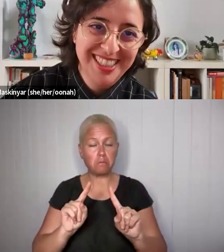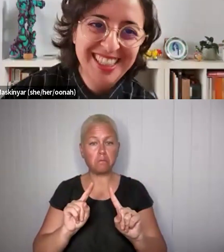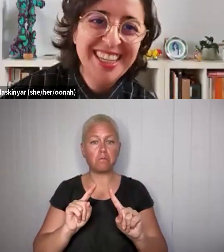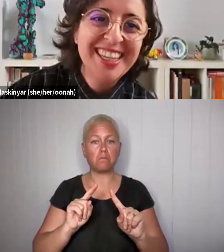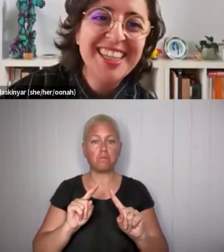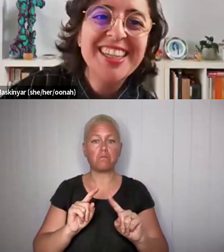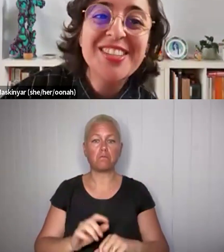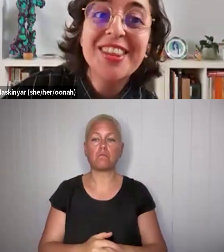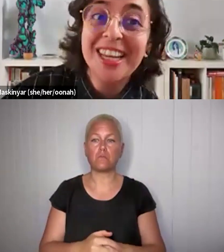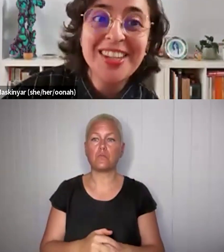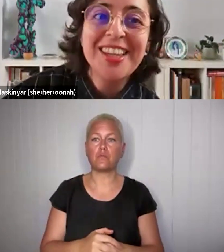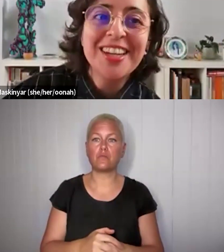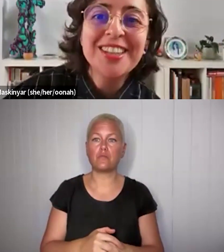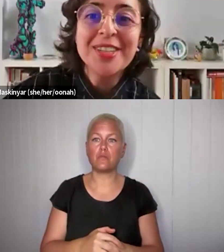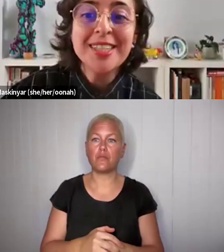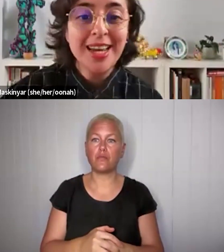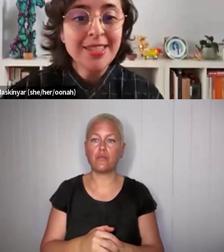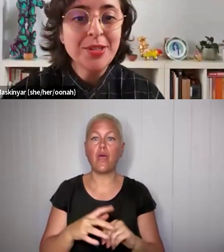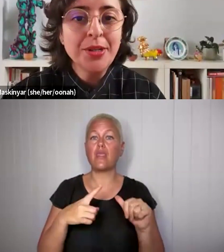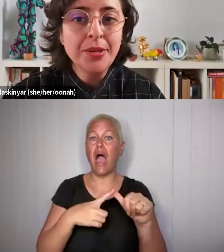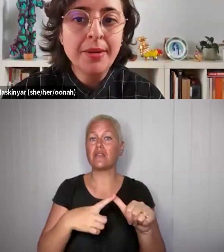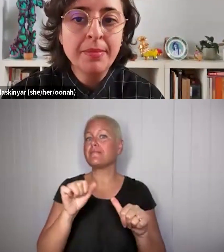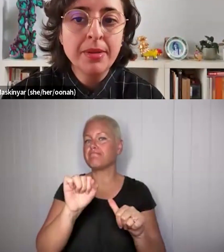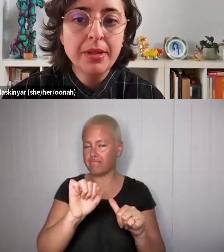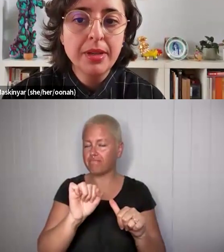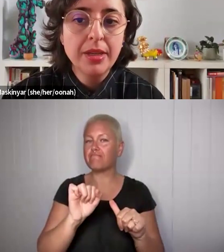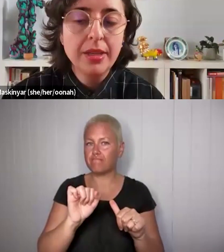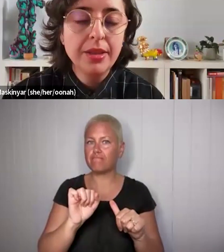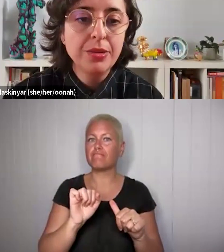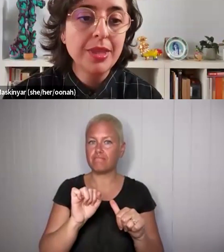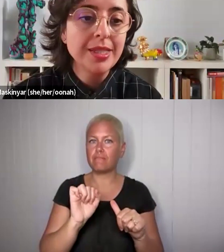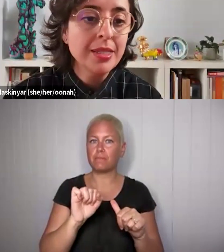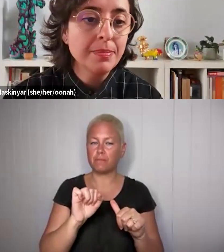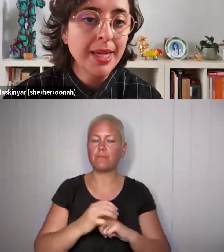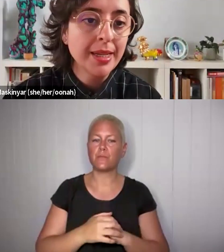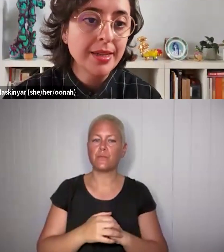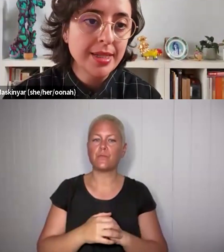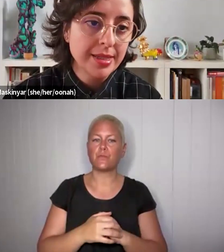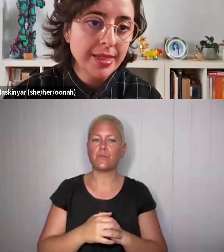I don't know the answer for this one. >> The answer is yes. This is mainly the artistic